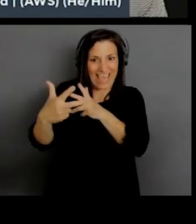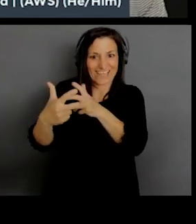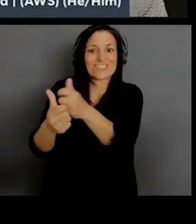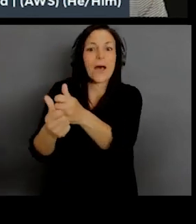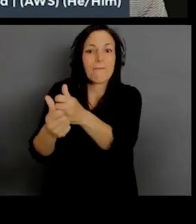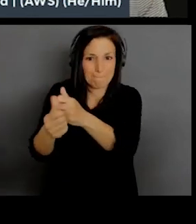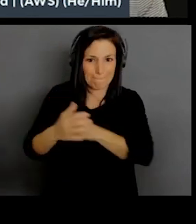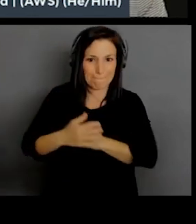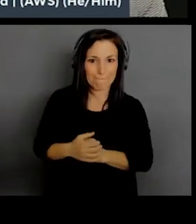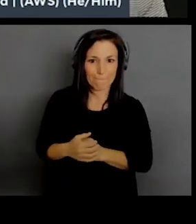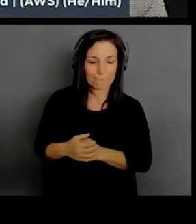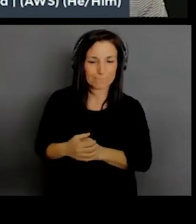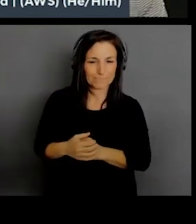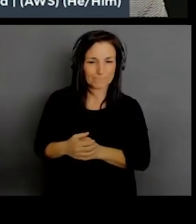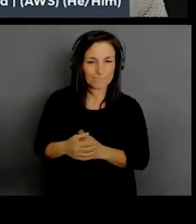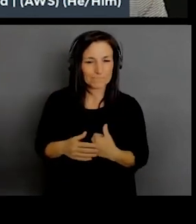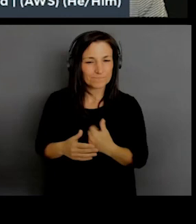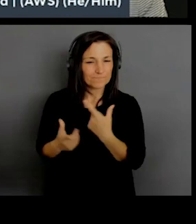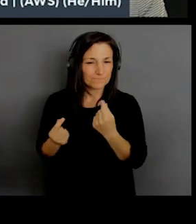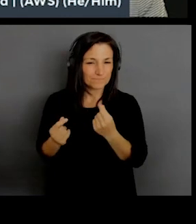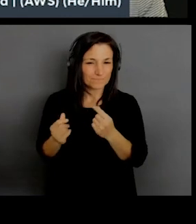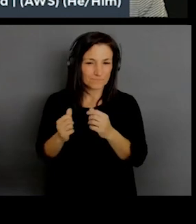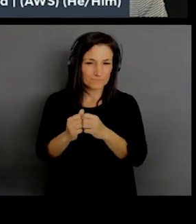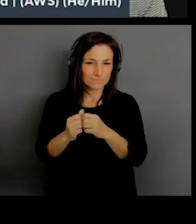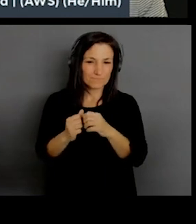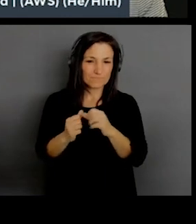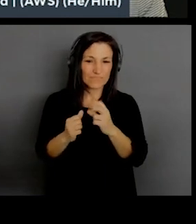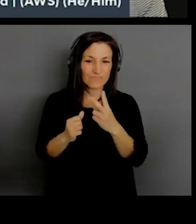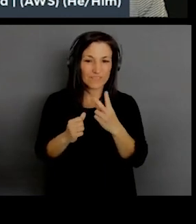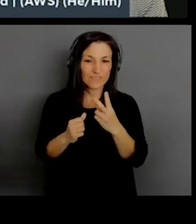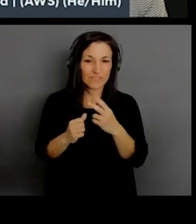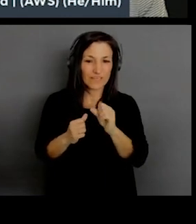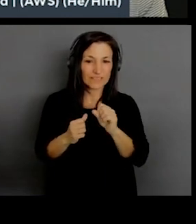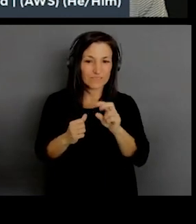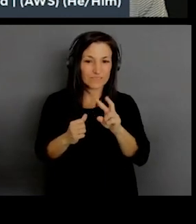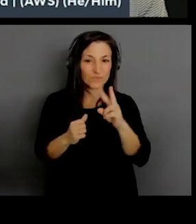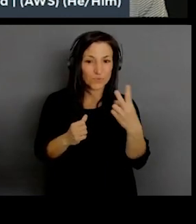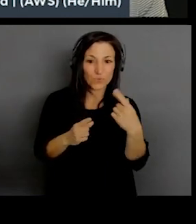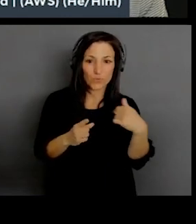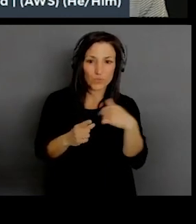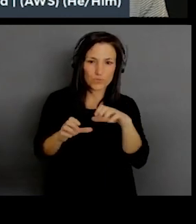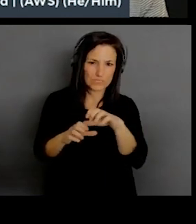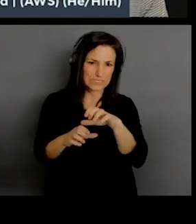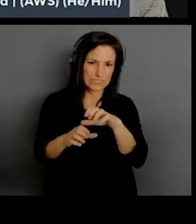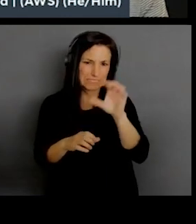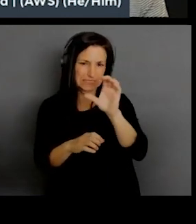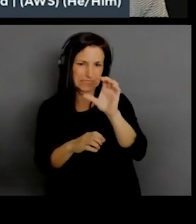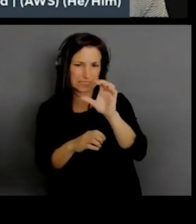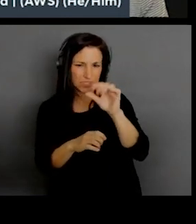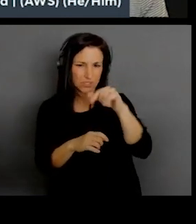What we do with this, (audio glitch) CPU first, so there's a little bit of burstiness initially.